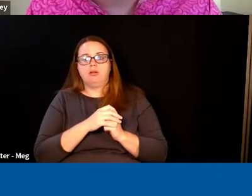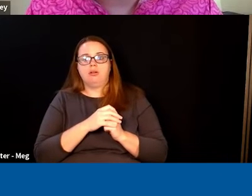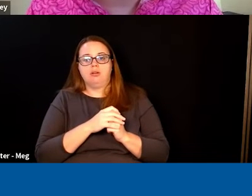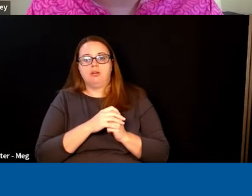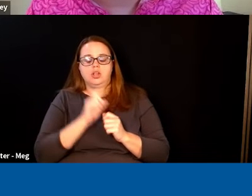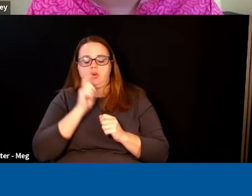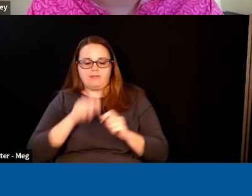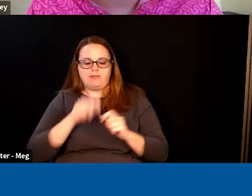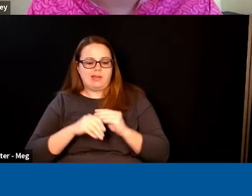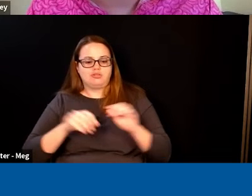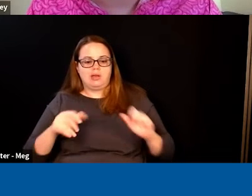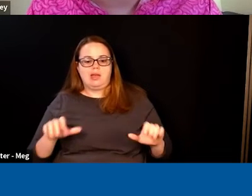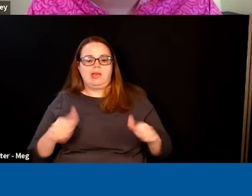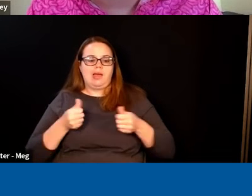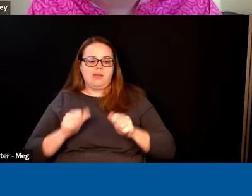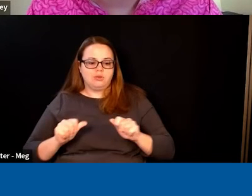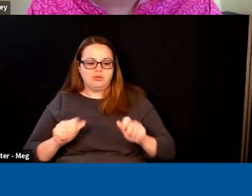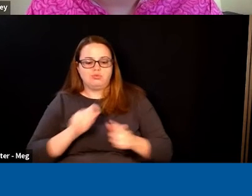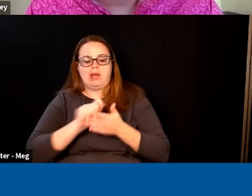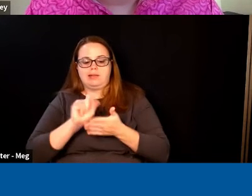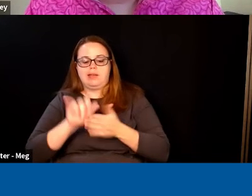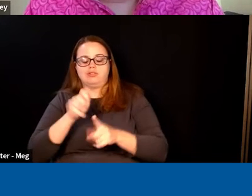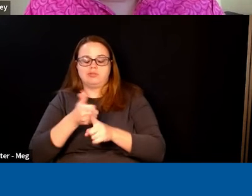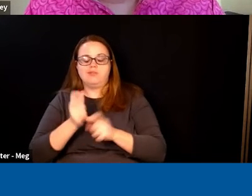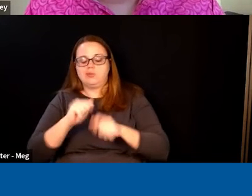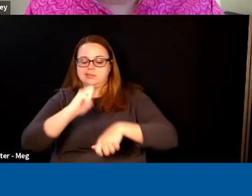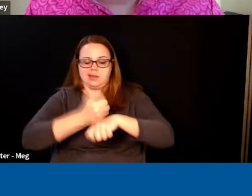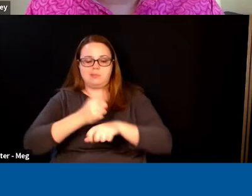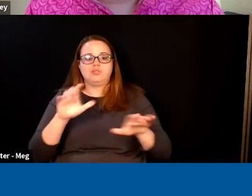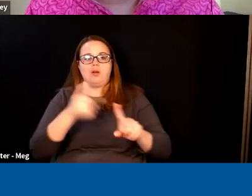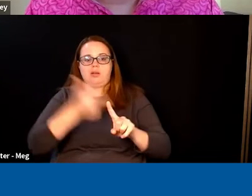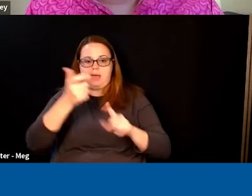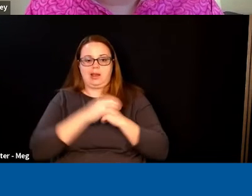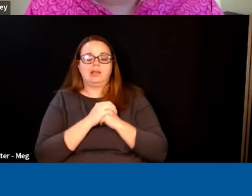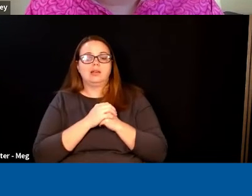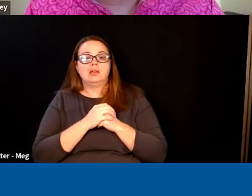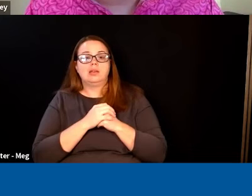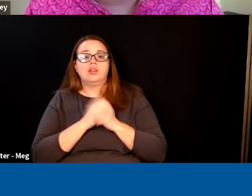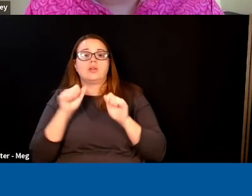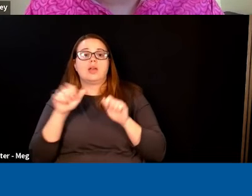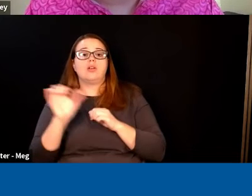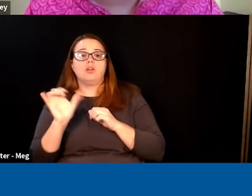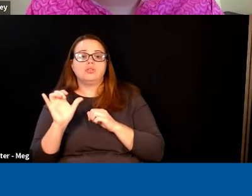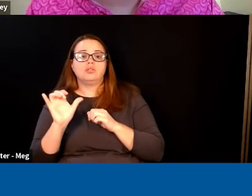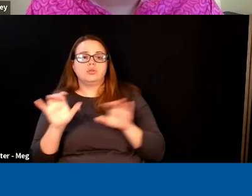of writing a media query, which I think is pretty cool. You can also do kind of IE detection.